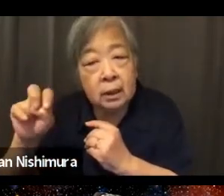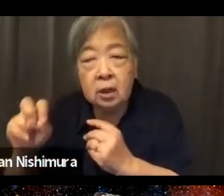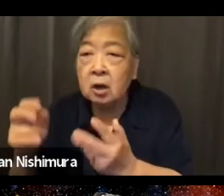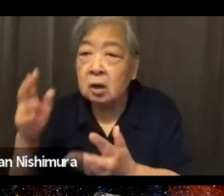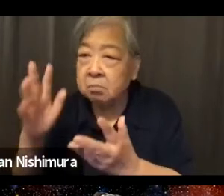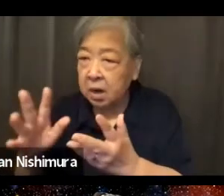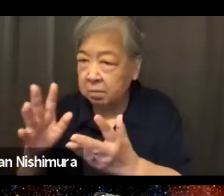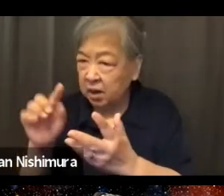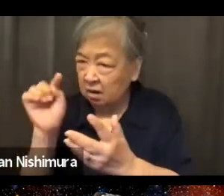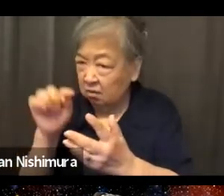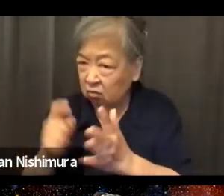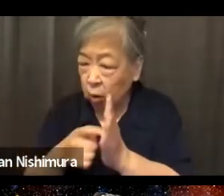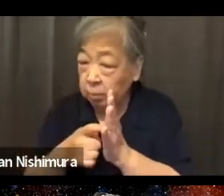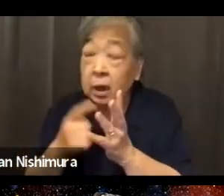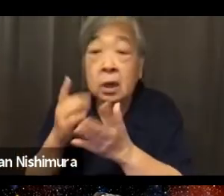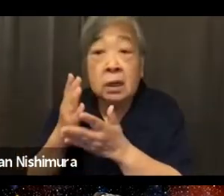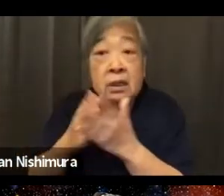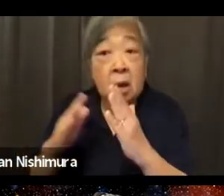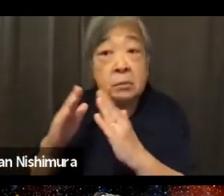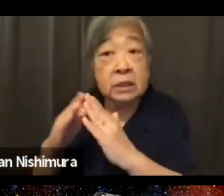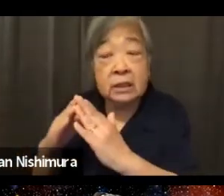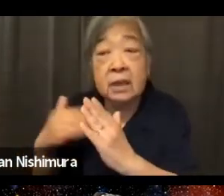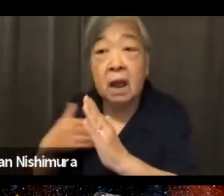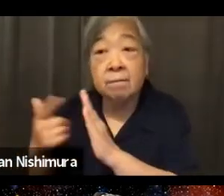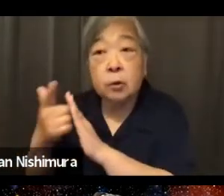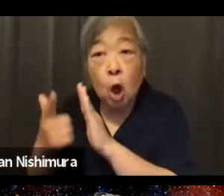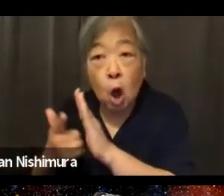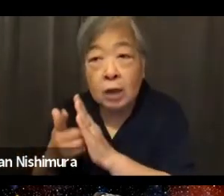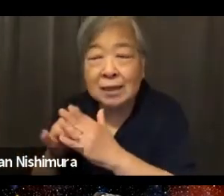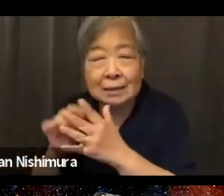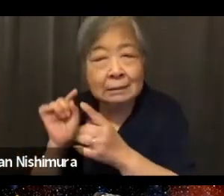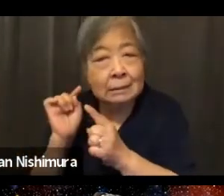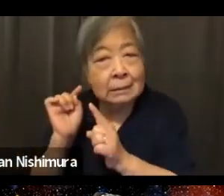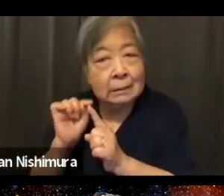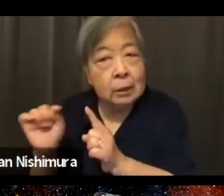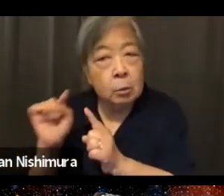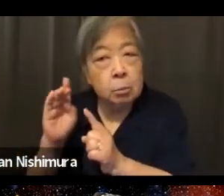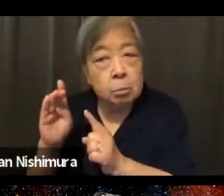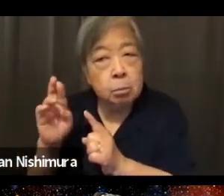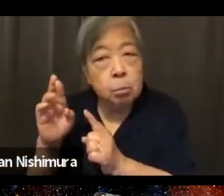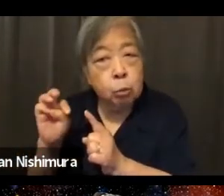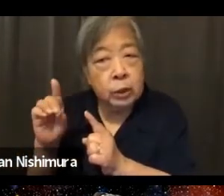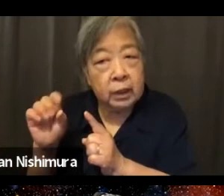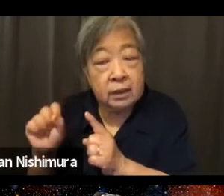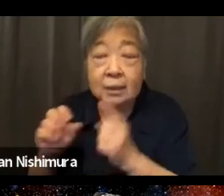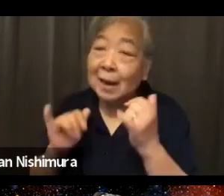And some cities there are laws about certain breeds of dogs. The ADA trumps that.